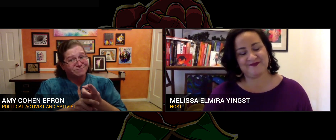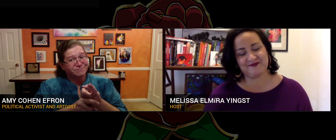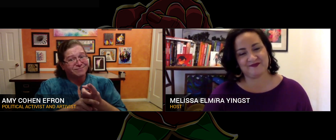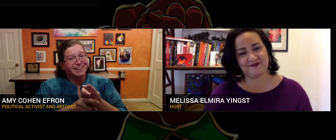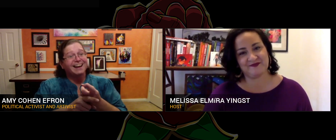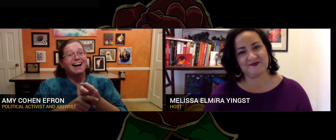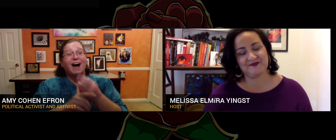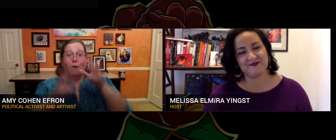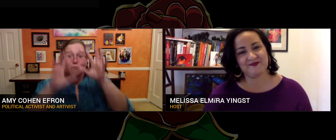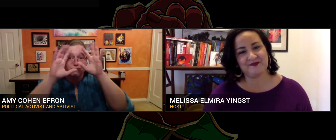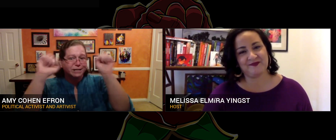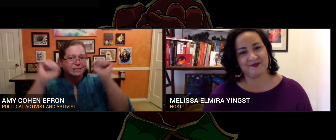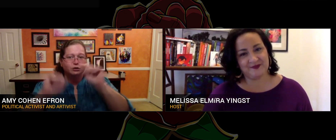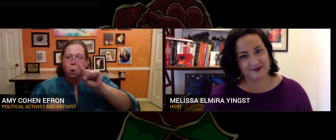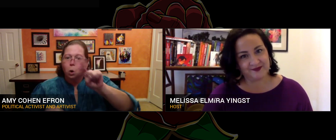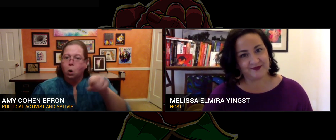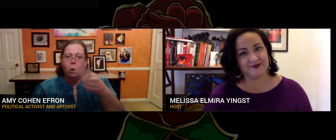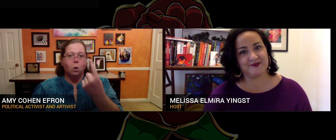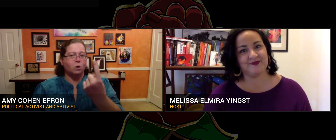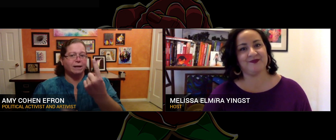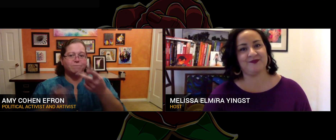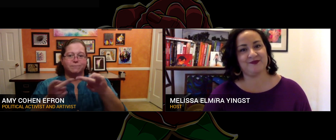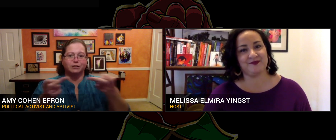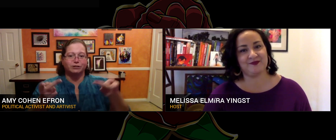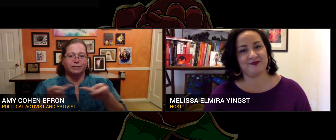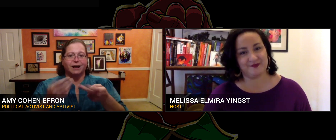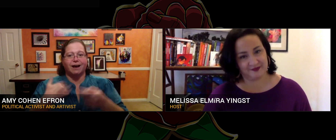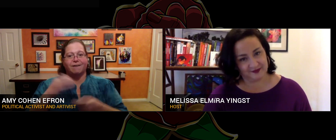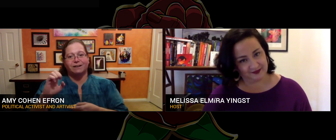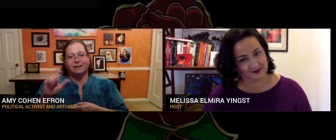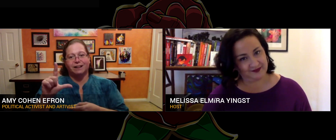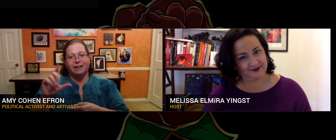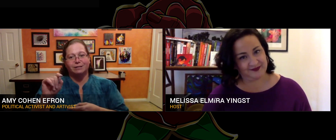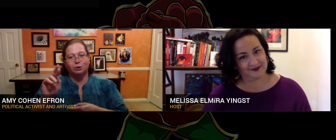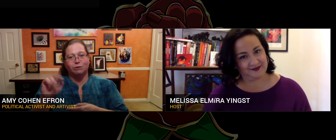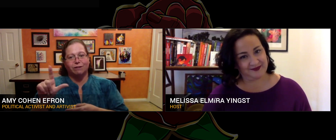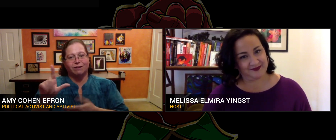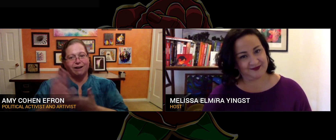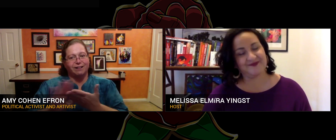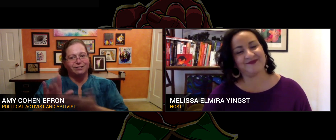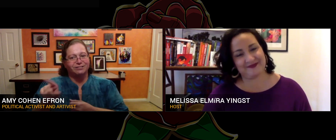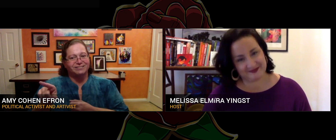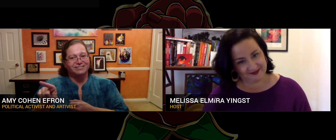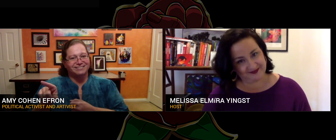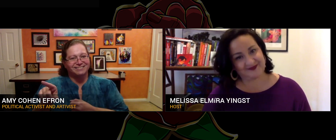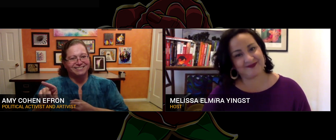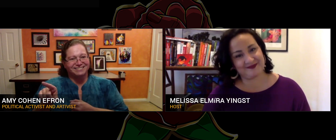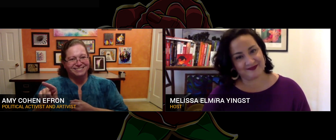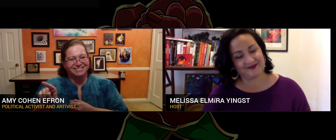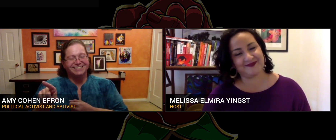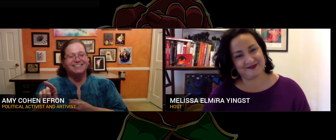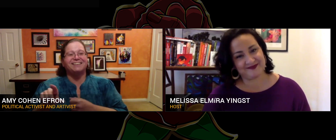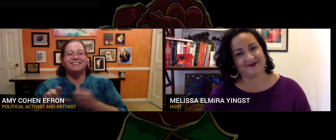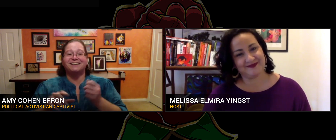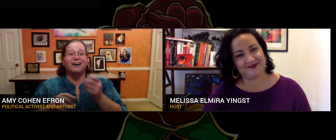Right. The President is the only position that relies on the Electoral College votes over the majority votes.